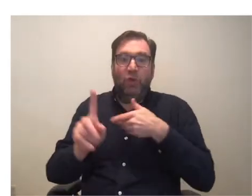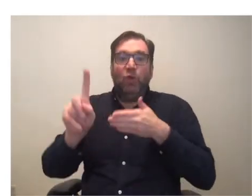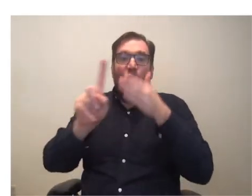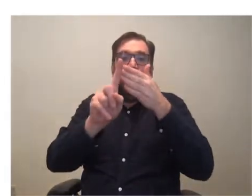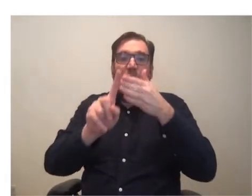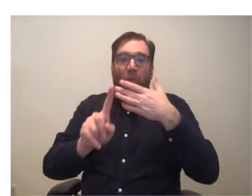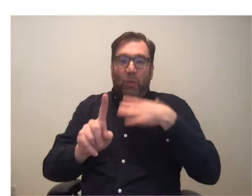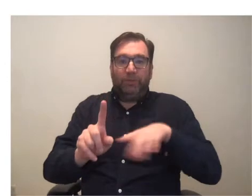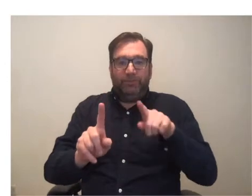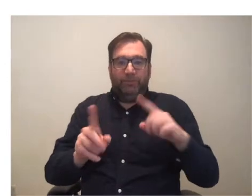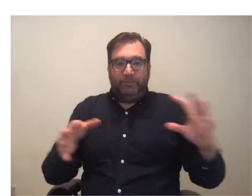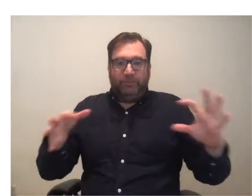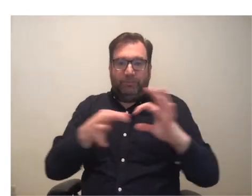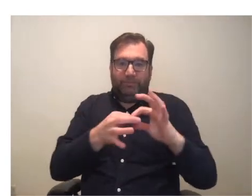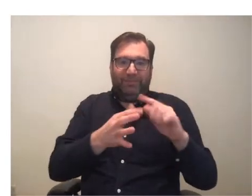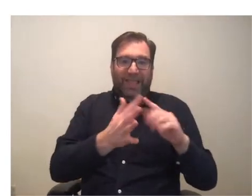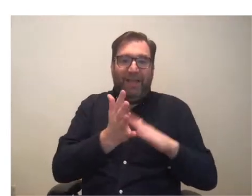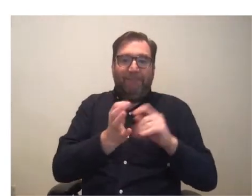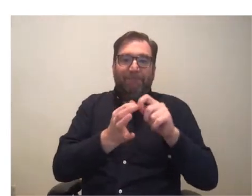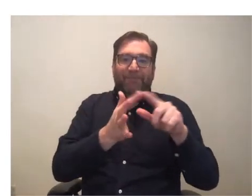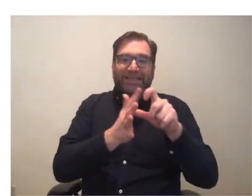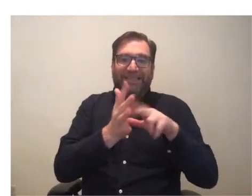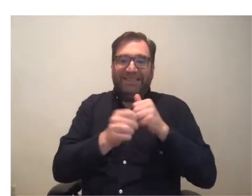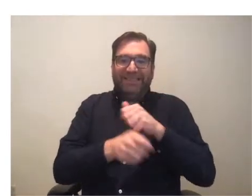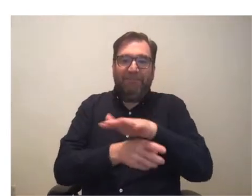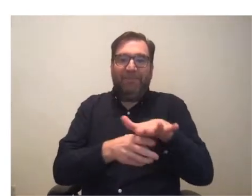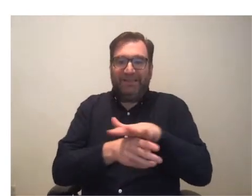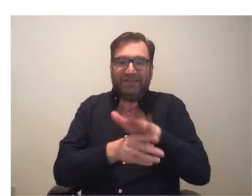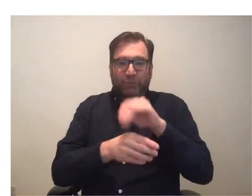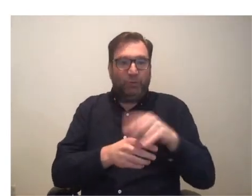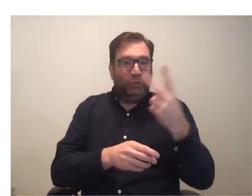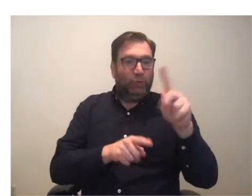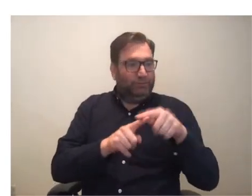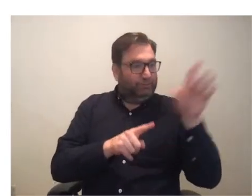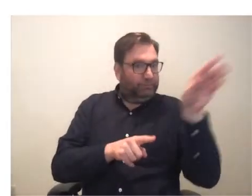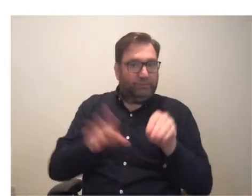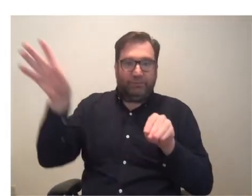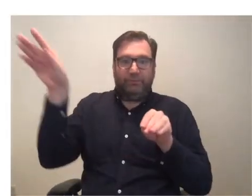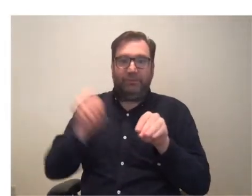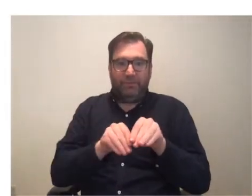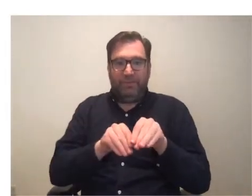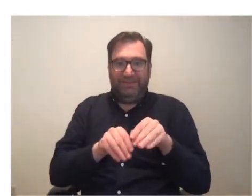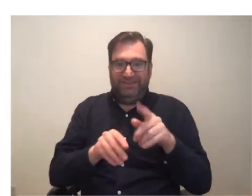our goal is to learn a joint embedding space from these two sources of data,